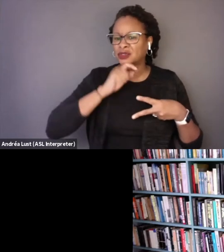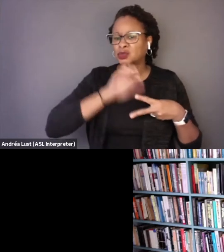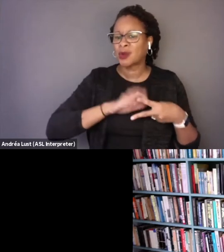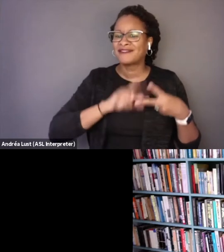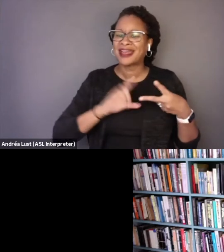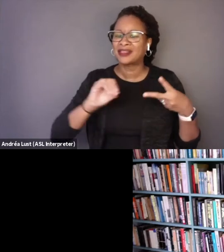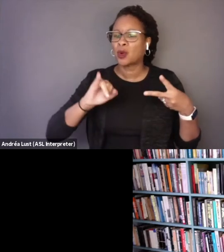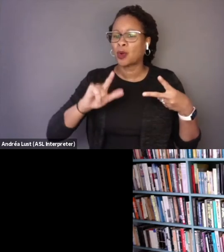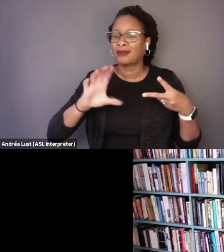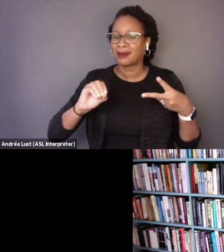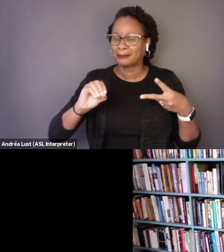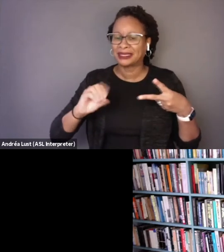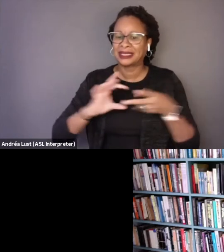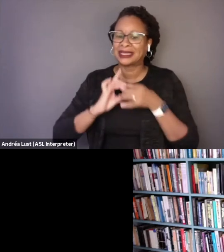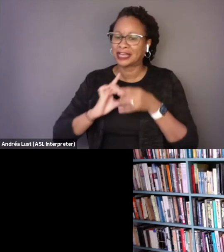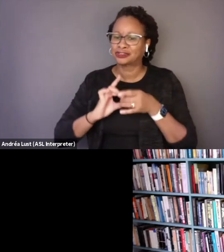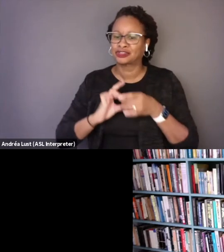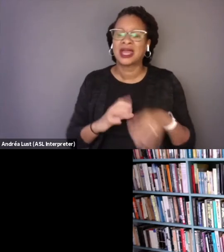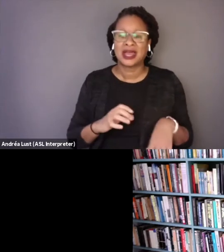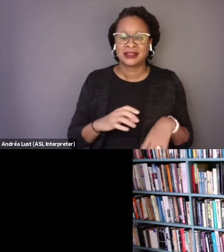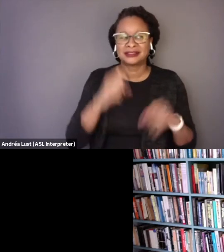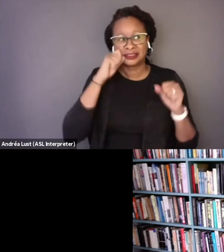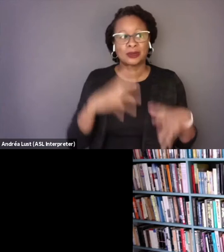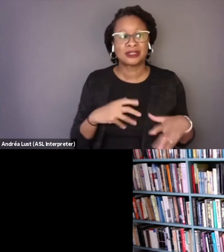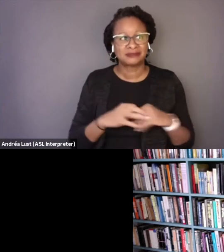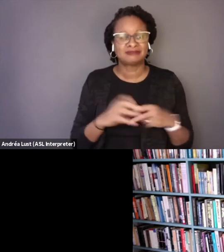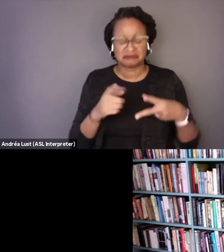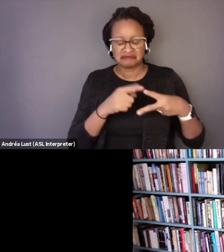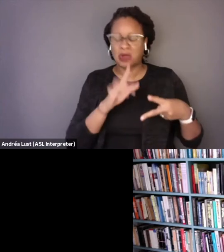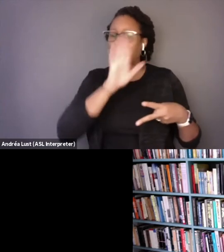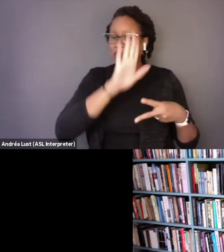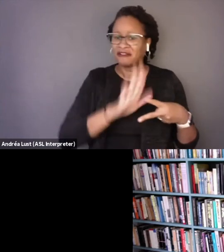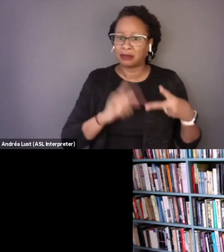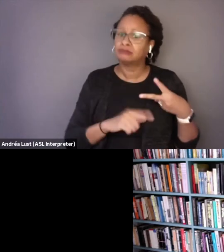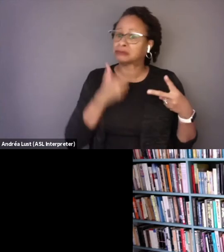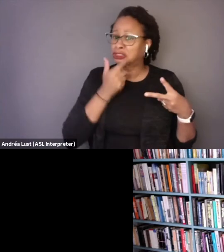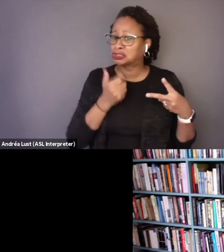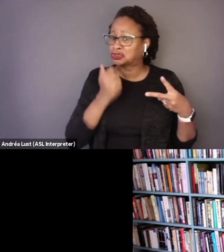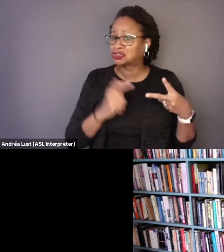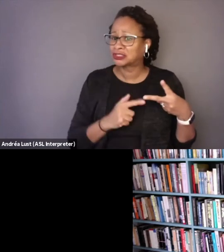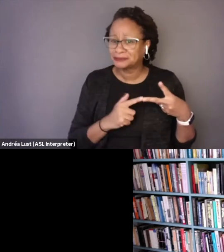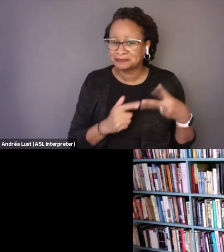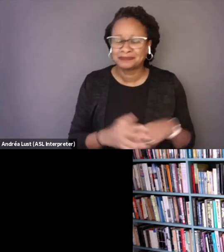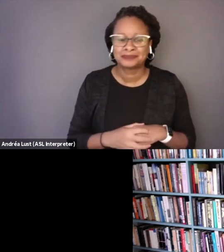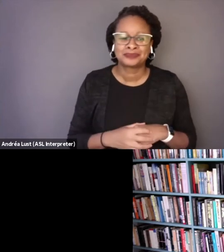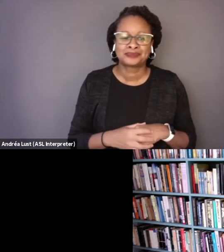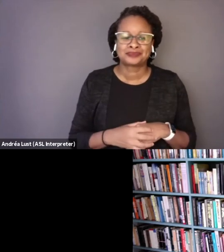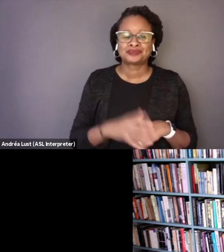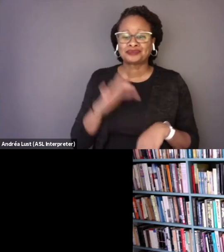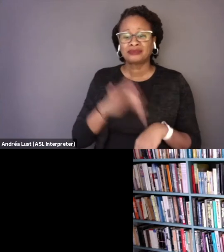both delightful and also intriguing. Yeah, you touch on something else, which is that I think in the film,